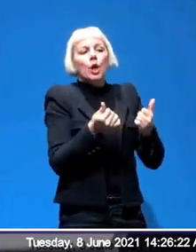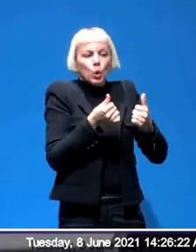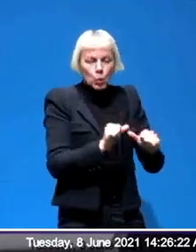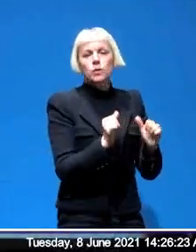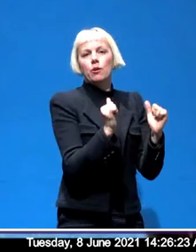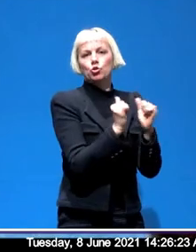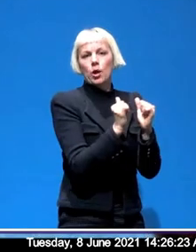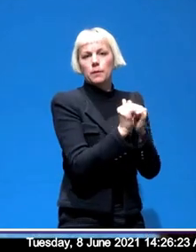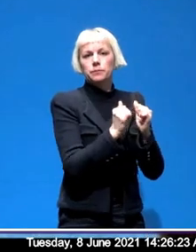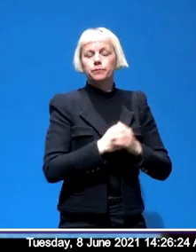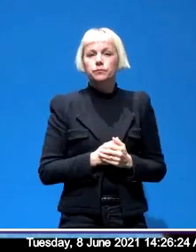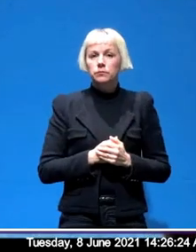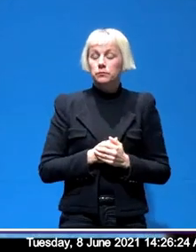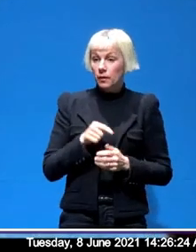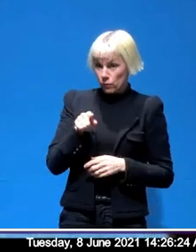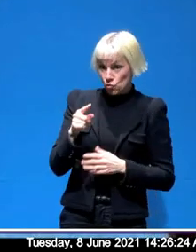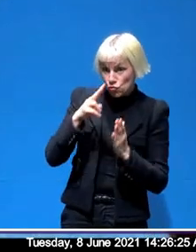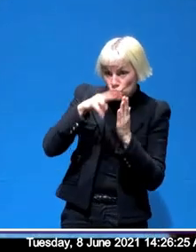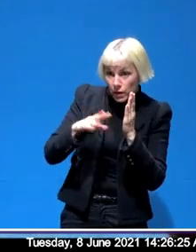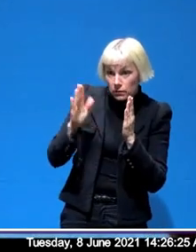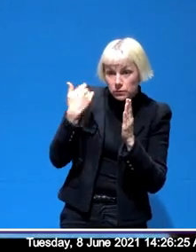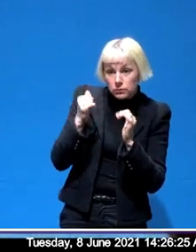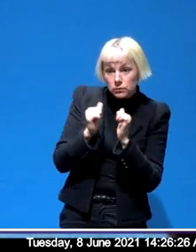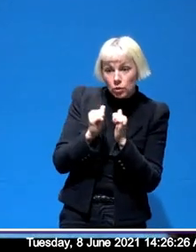Do you know if you have read that document before this Royal Commission?